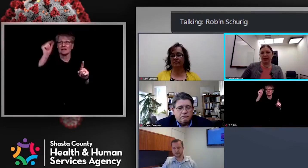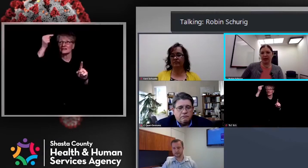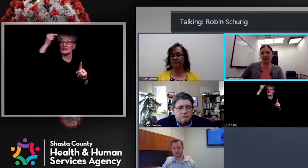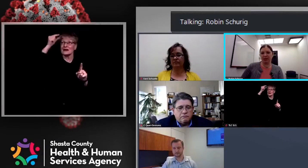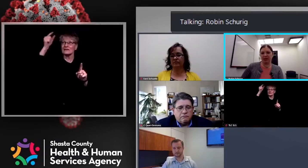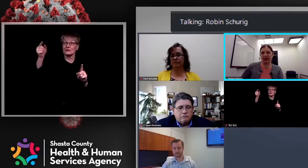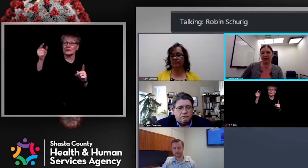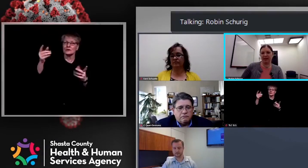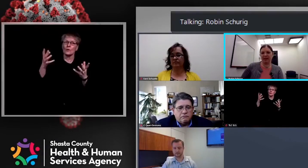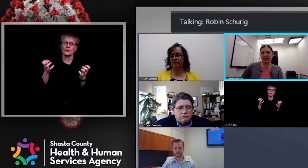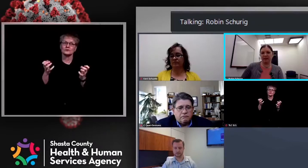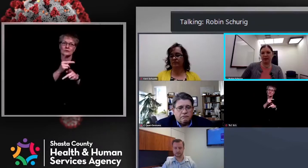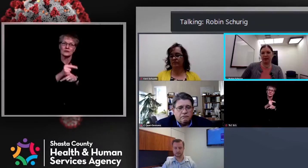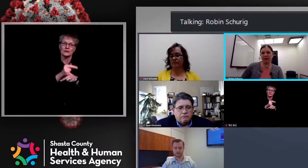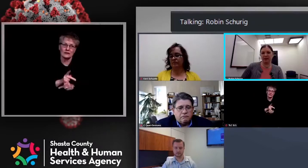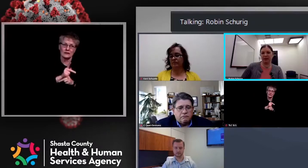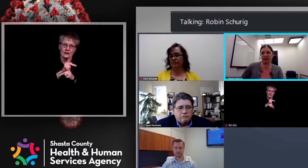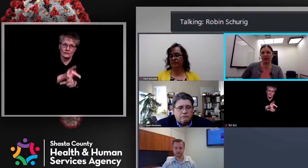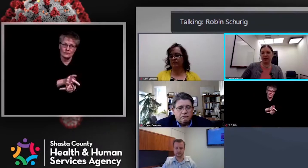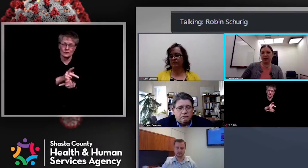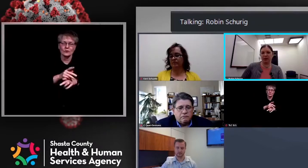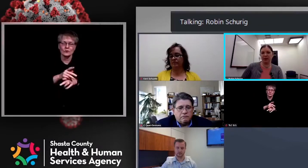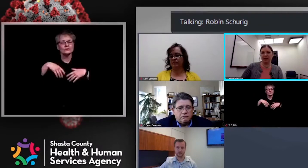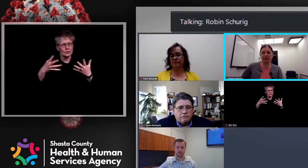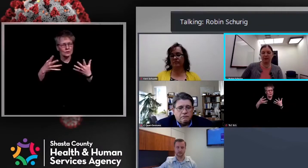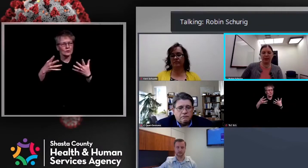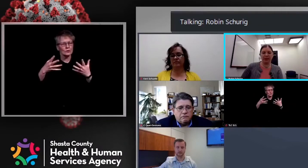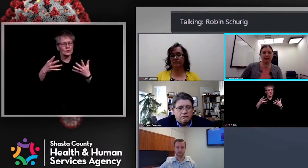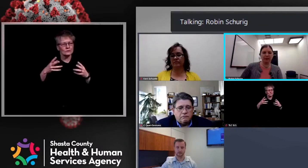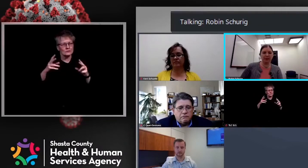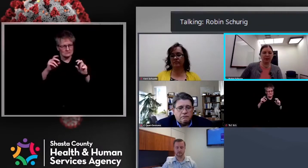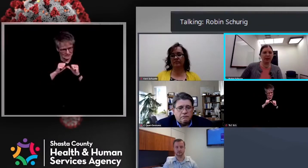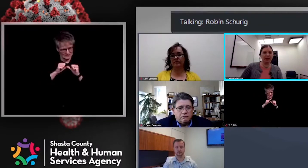if there is a connection to the vaccine and if there is a concern that needs to be raised